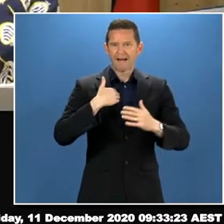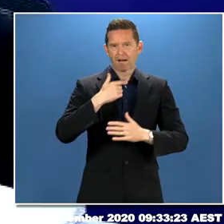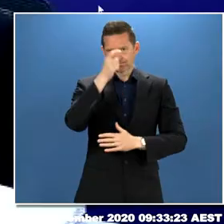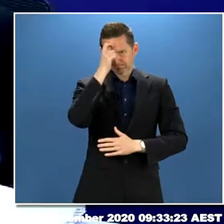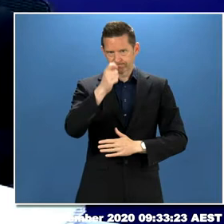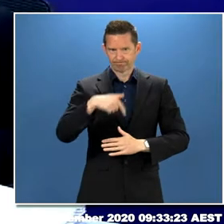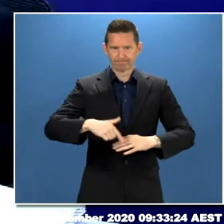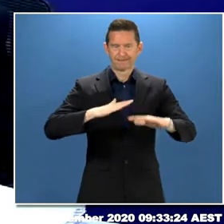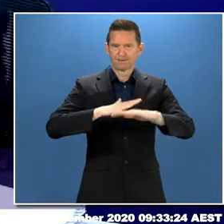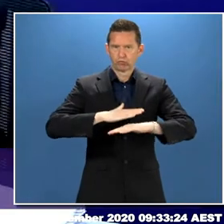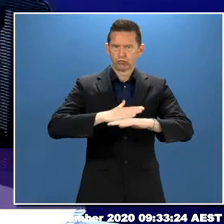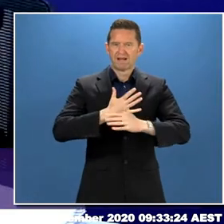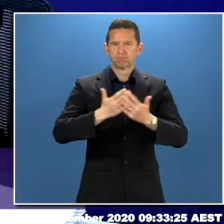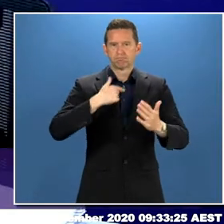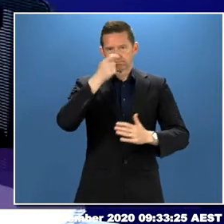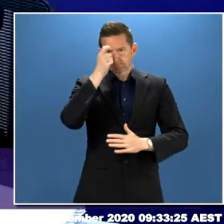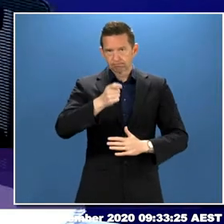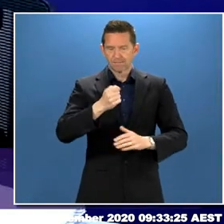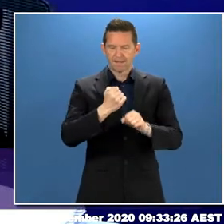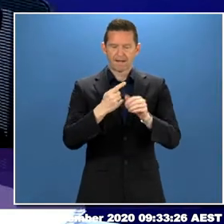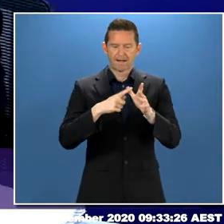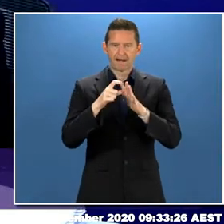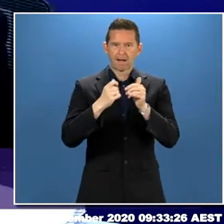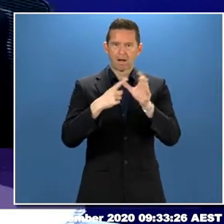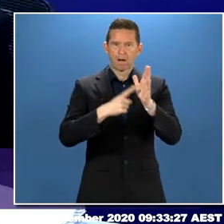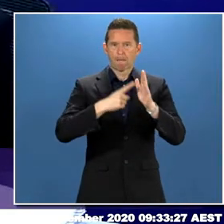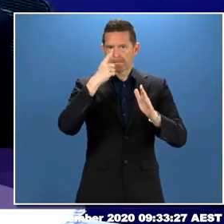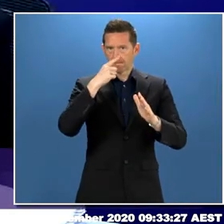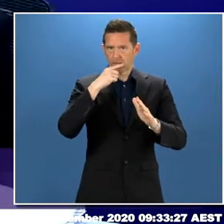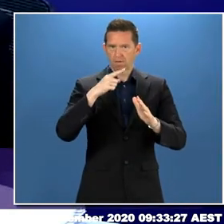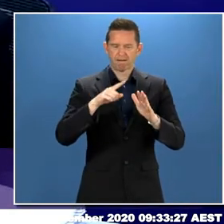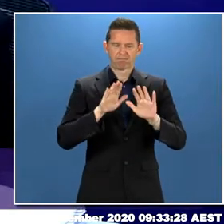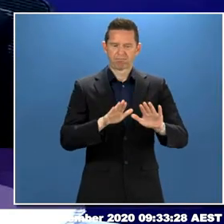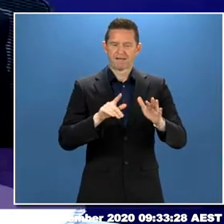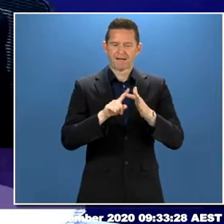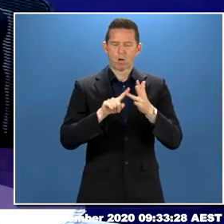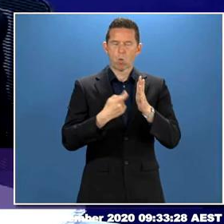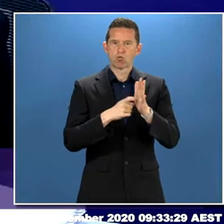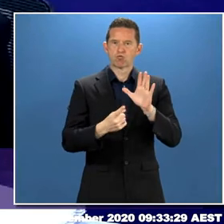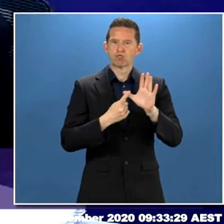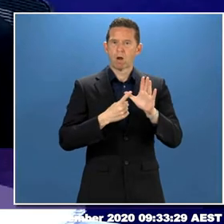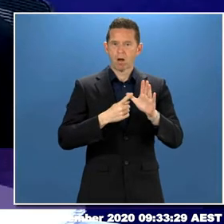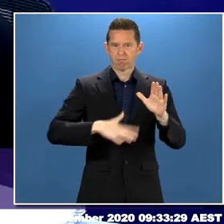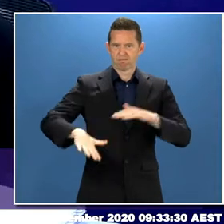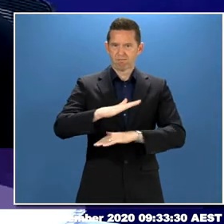I wish to acknowledge the Gadigal People of the Eora Nation, the traditional custodians of this land upon which